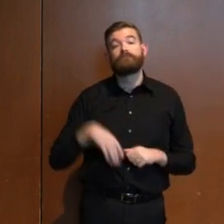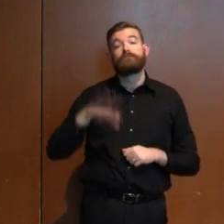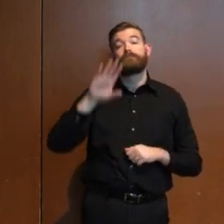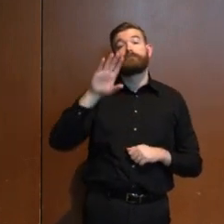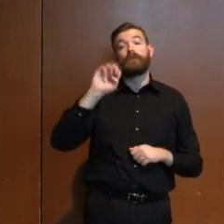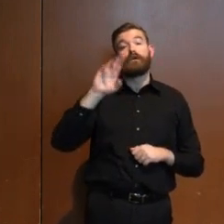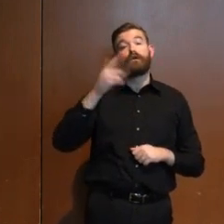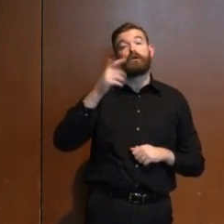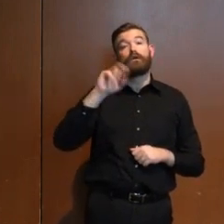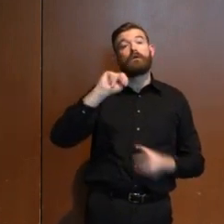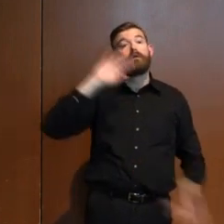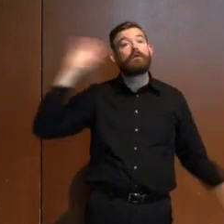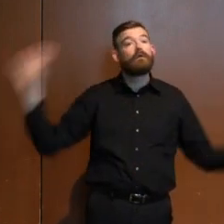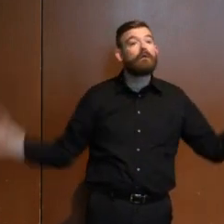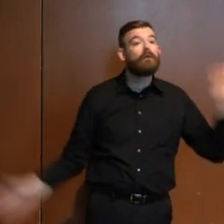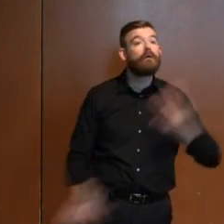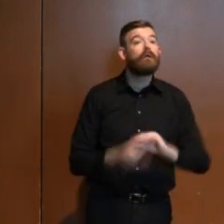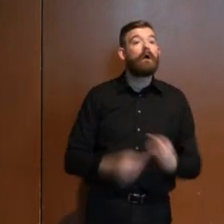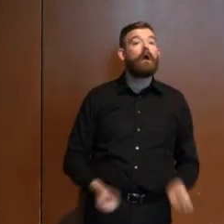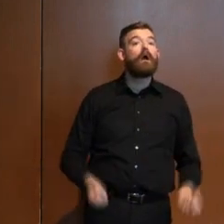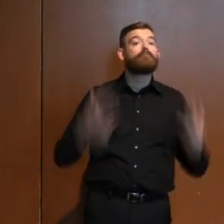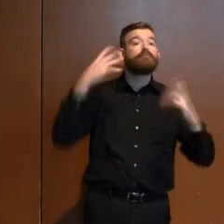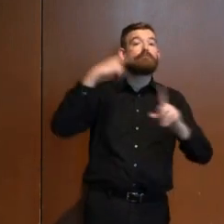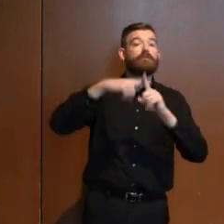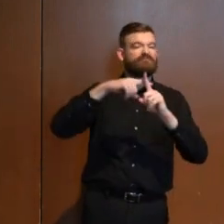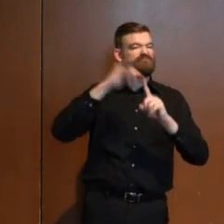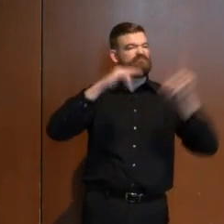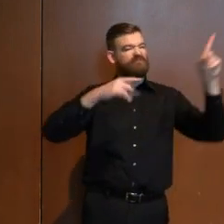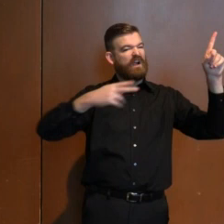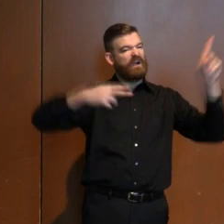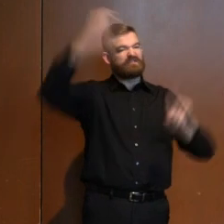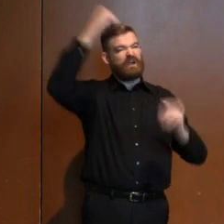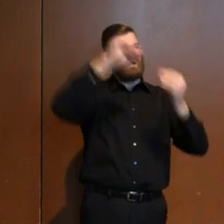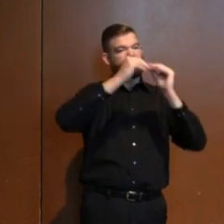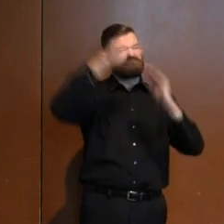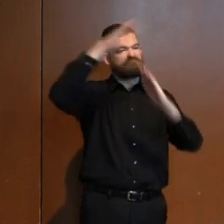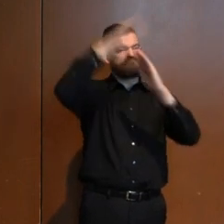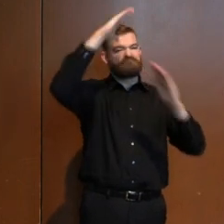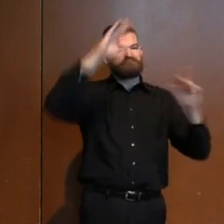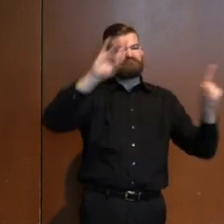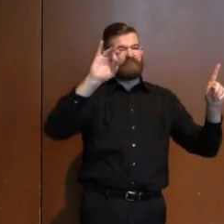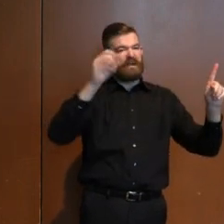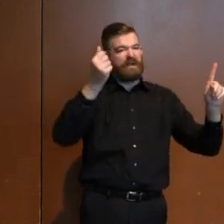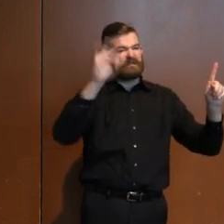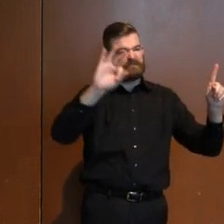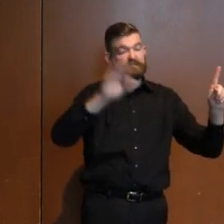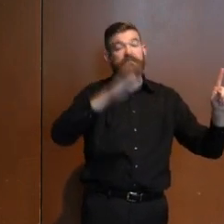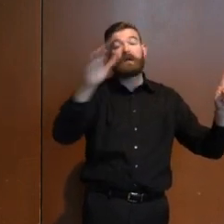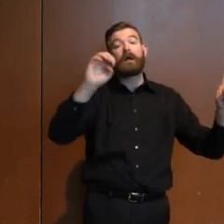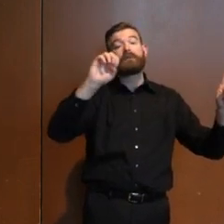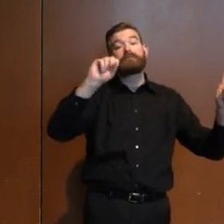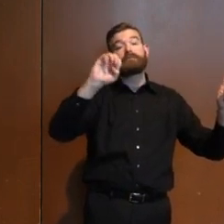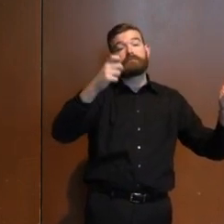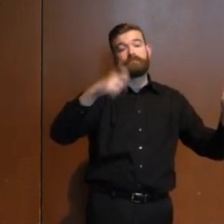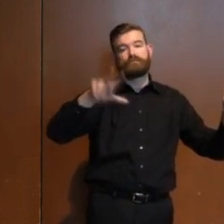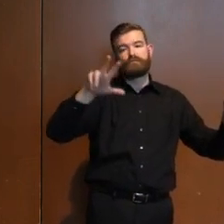COUNTIES AS WE HAVE DONE IN THE LAST FEW DAY, THANK YOU, TOTAL AMOUNT OF CASES BOURGON